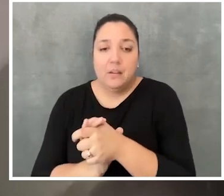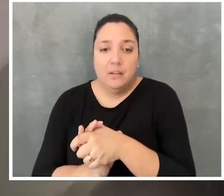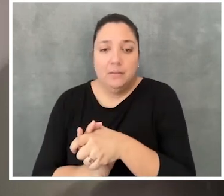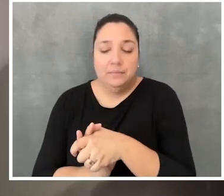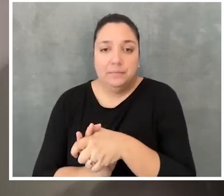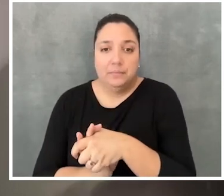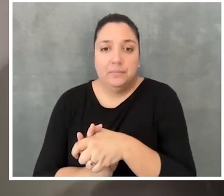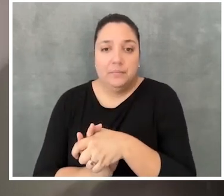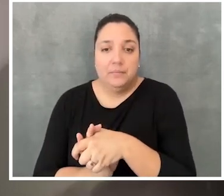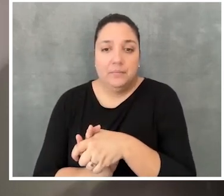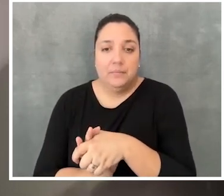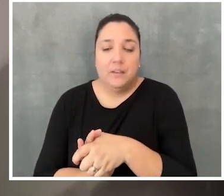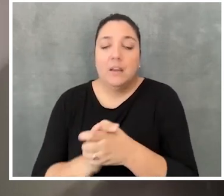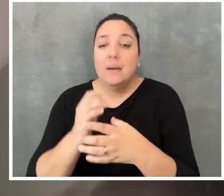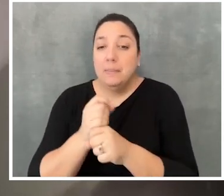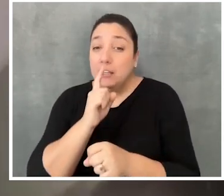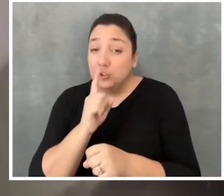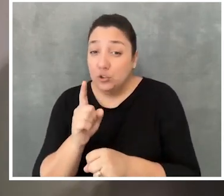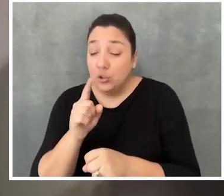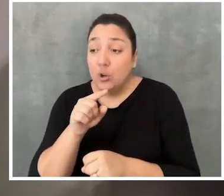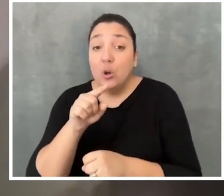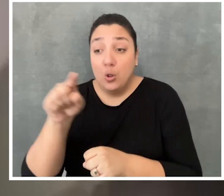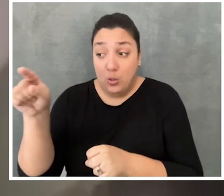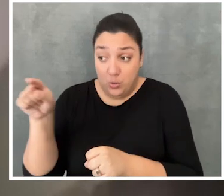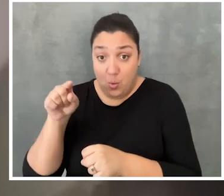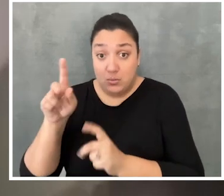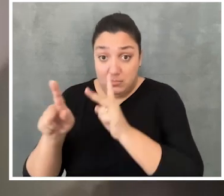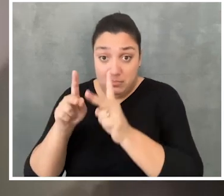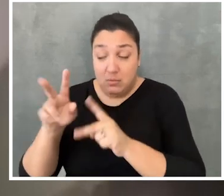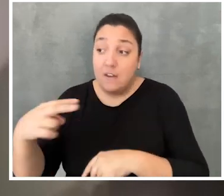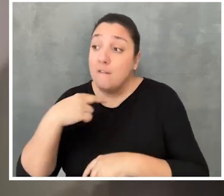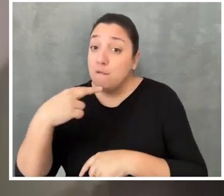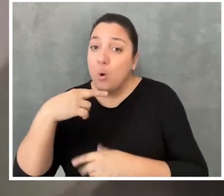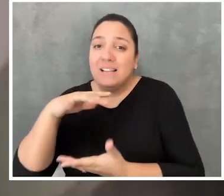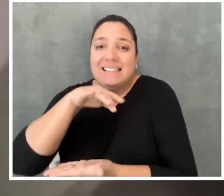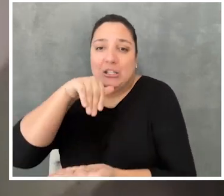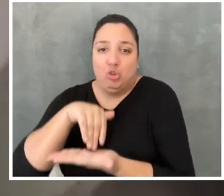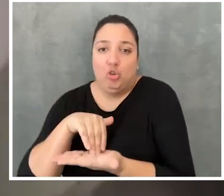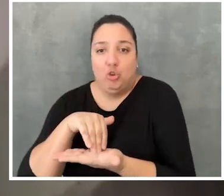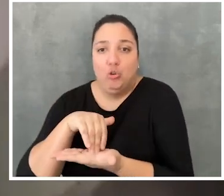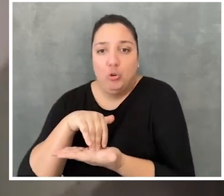the voices of multi-marginalized people are centered throughout the movement from the beginning.